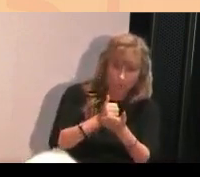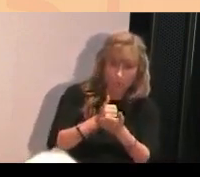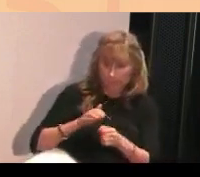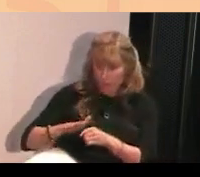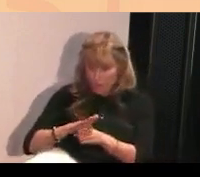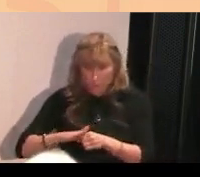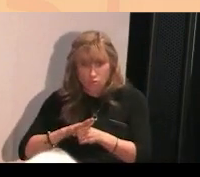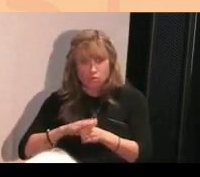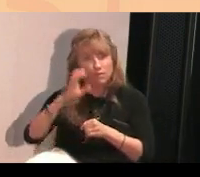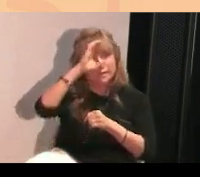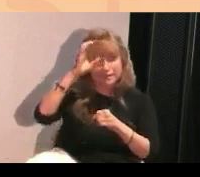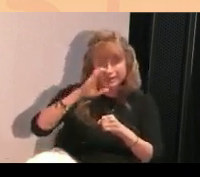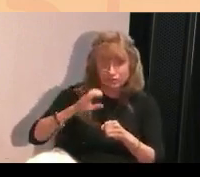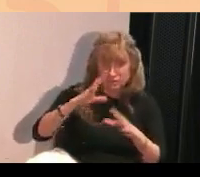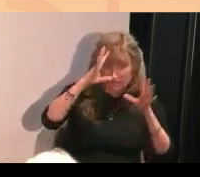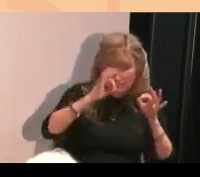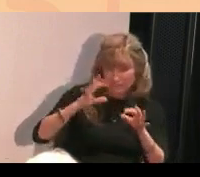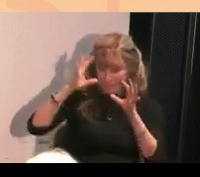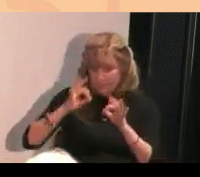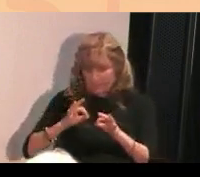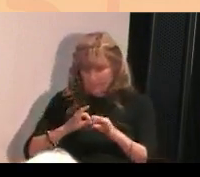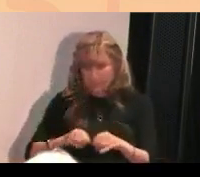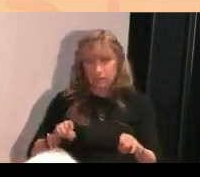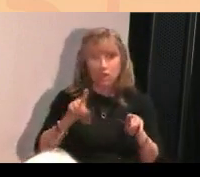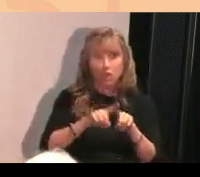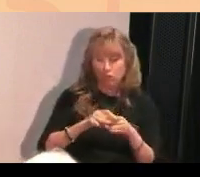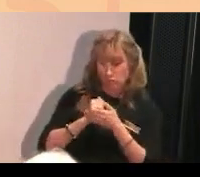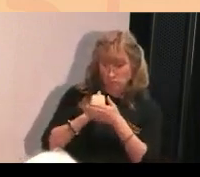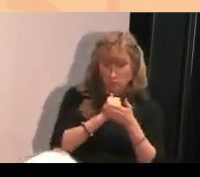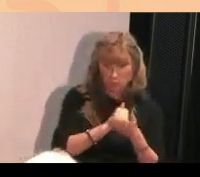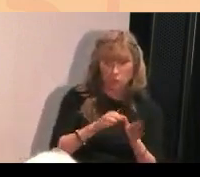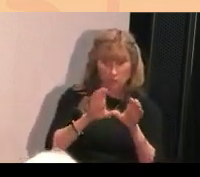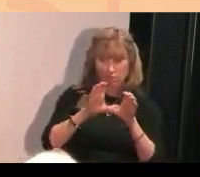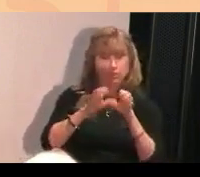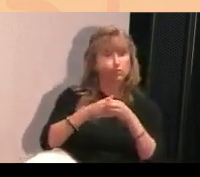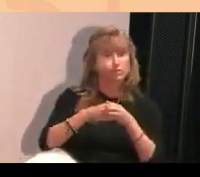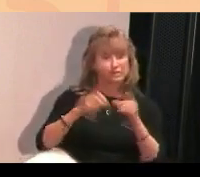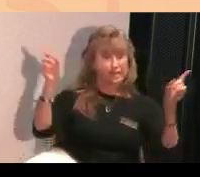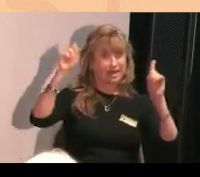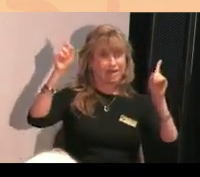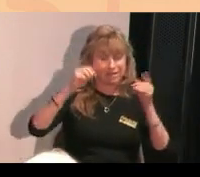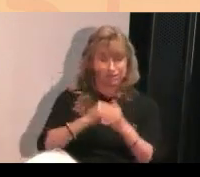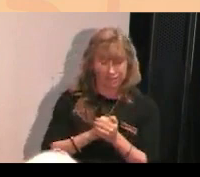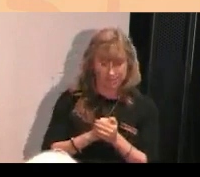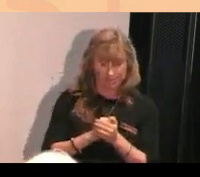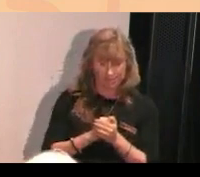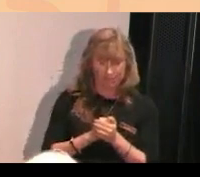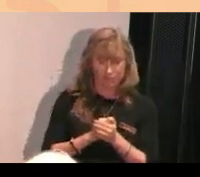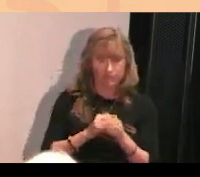decision-making and existing regional and art form-based bodies Forum attendees agreed the